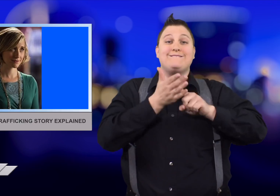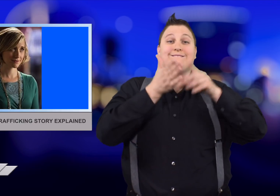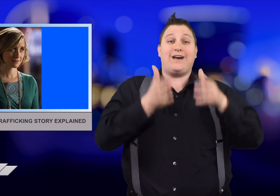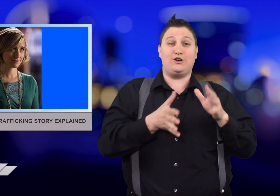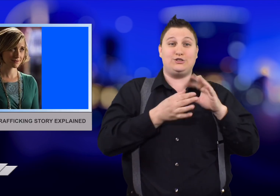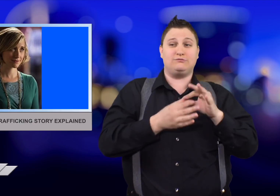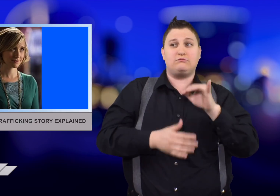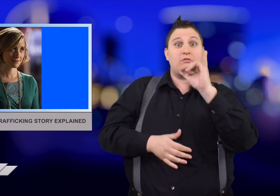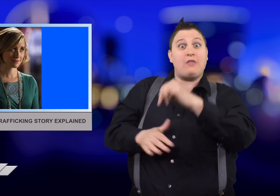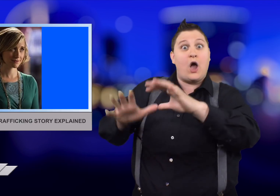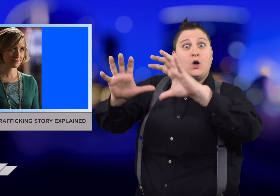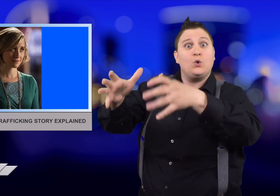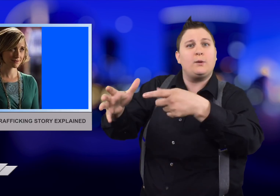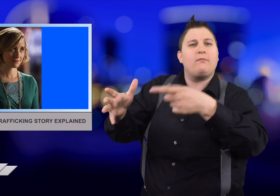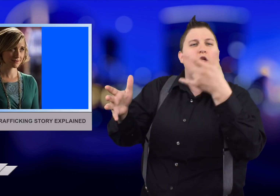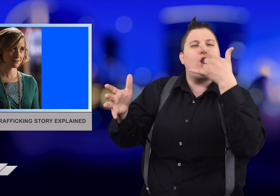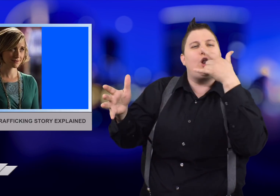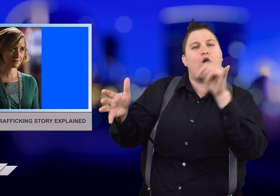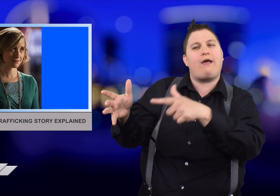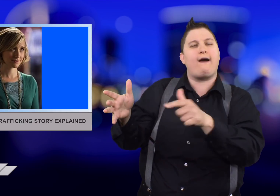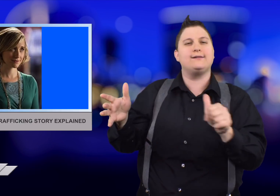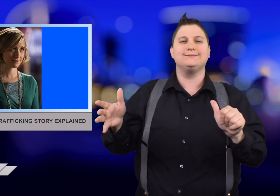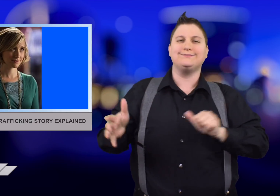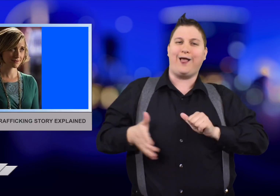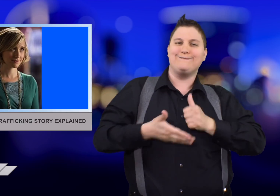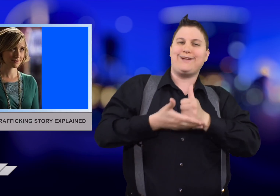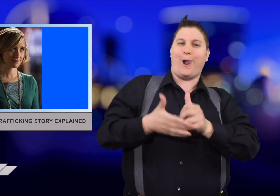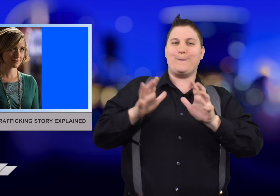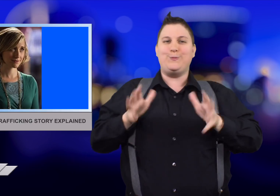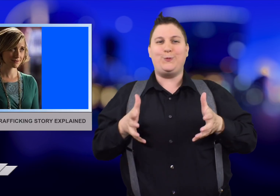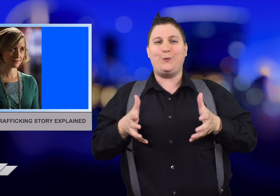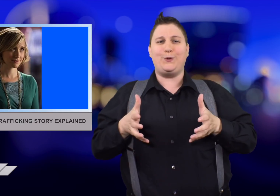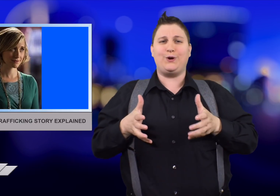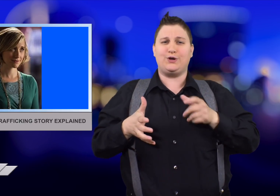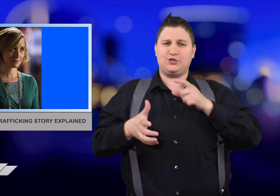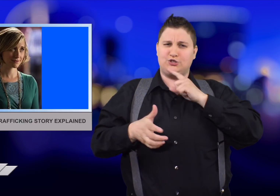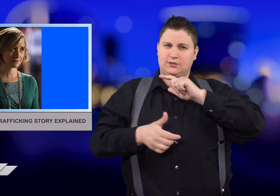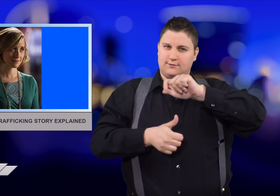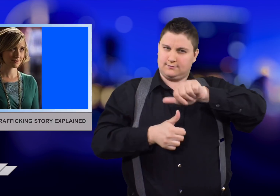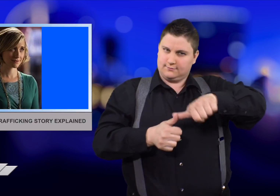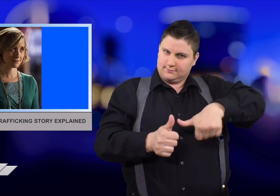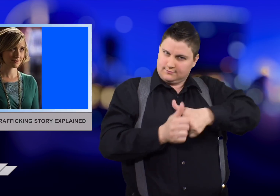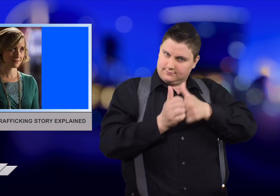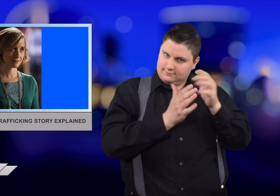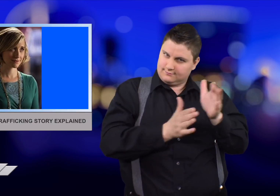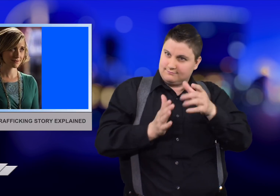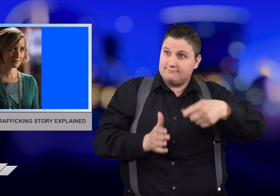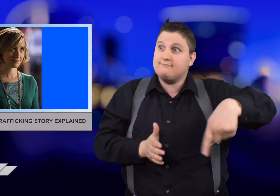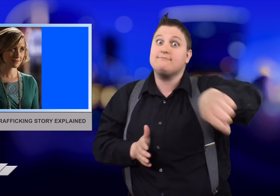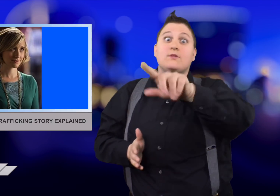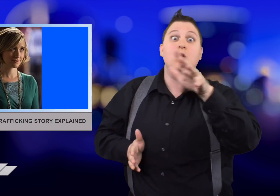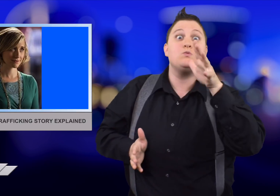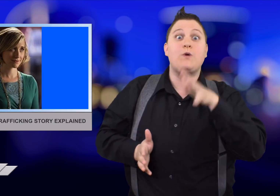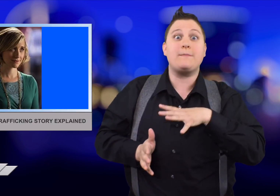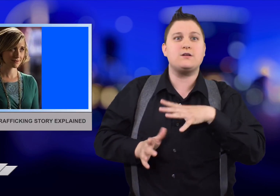Investigators say the group posed as a self-help group but in reality was a scheme in which